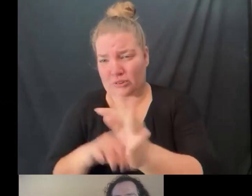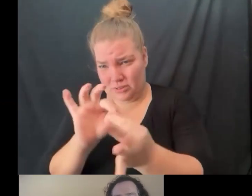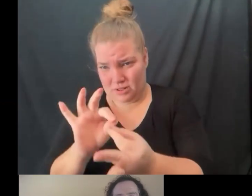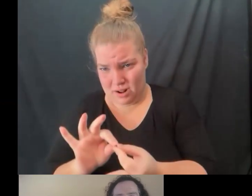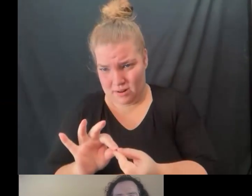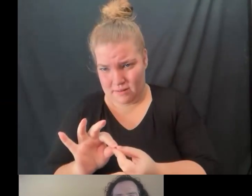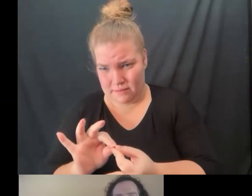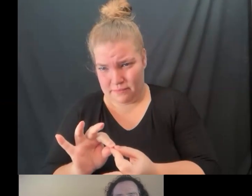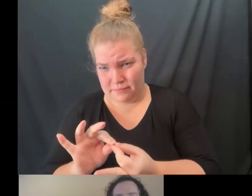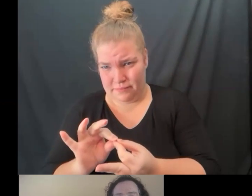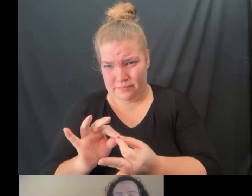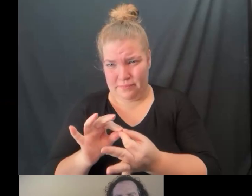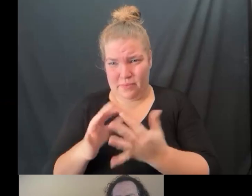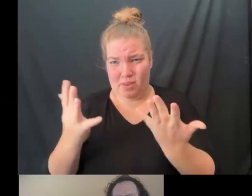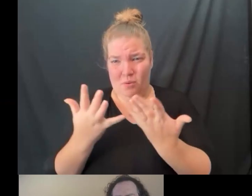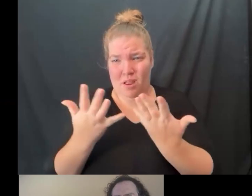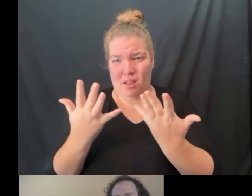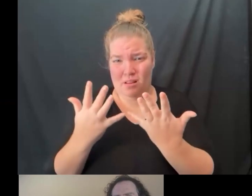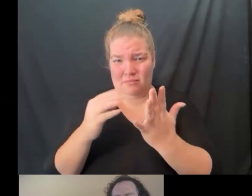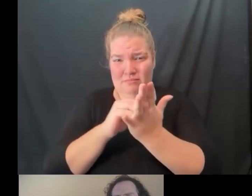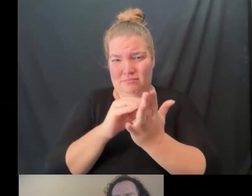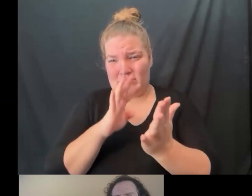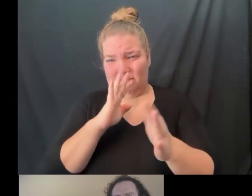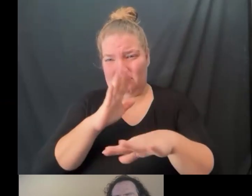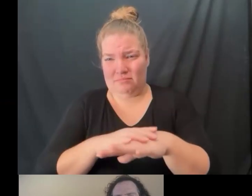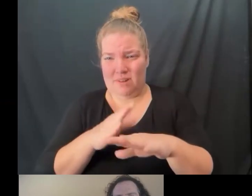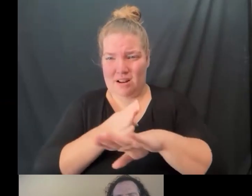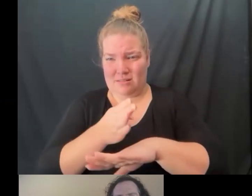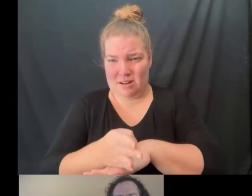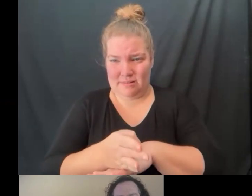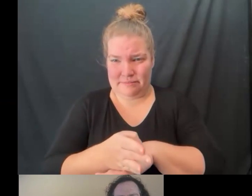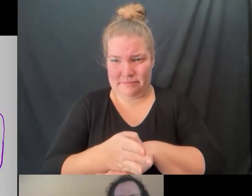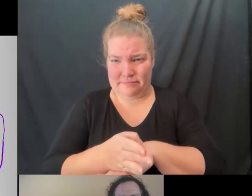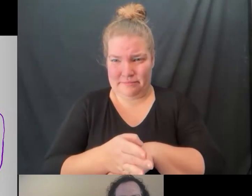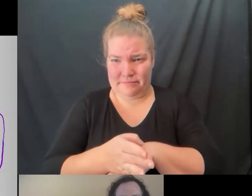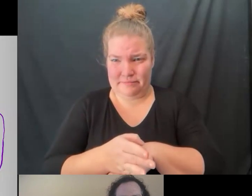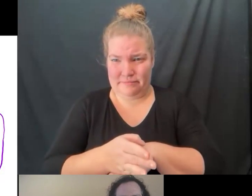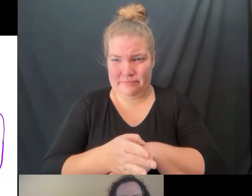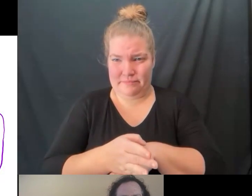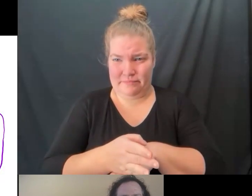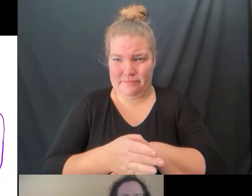And again, we can go deeper another time on actually what makes an accessibility statement.